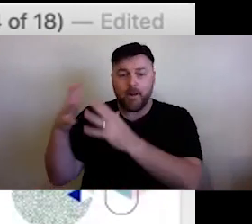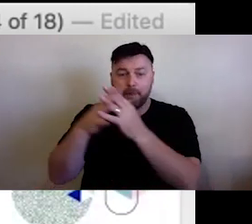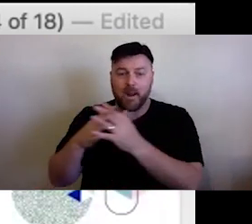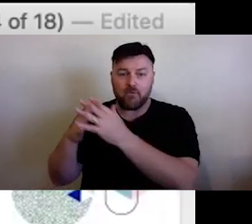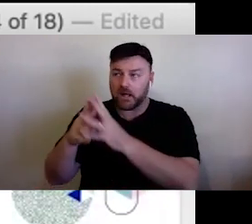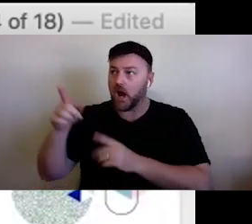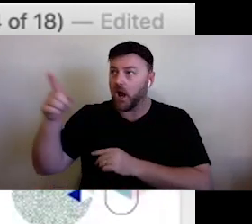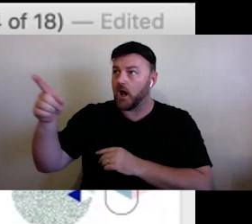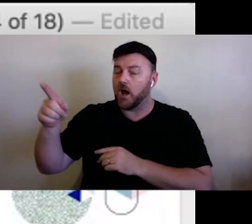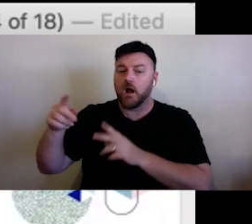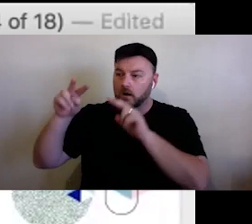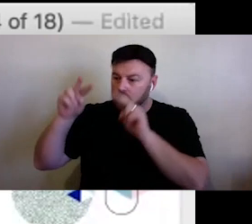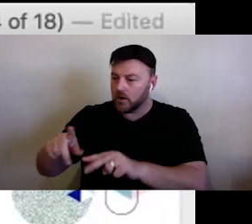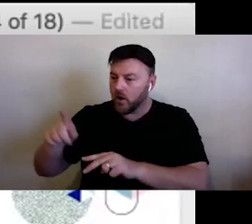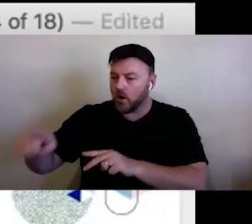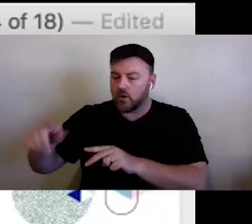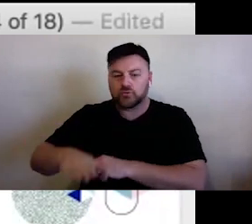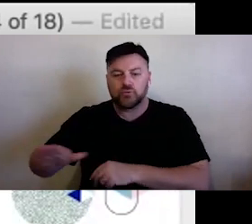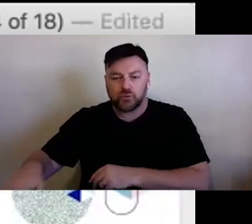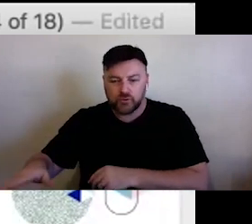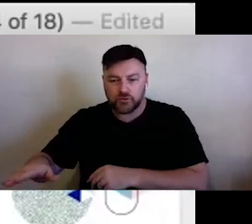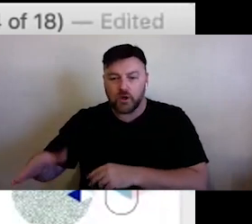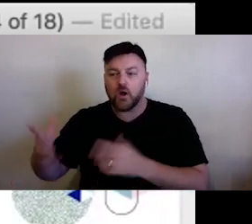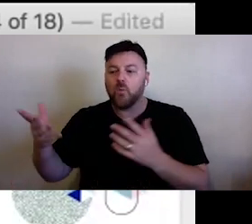early educators watch and interact with them in that moment. Encourage